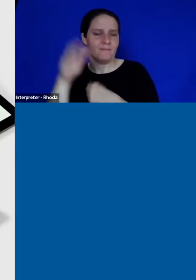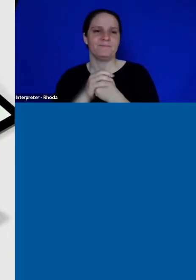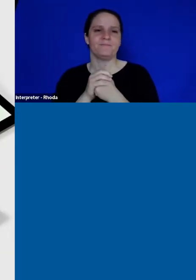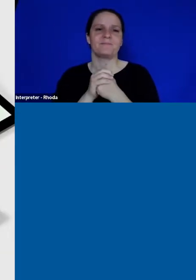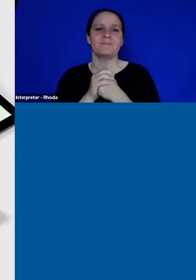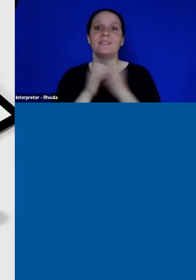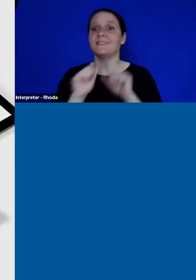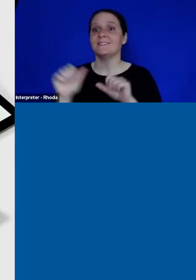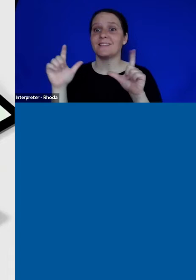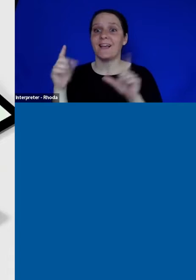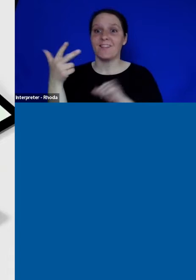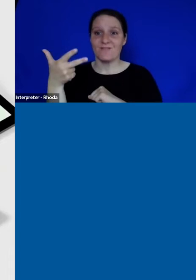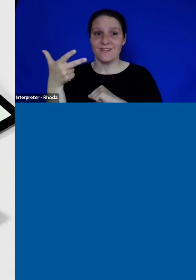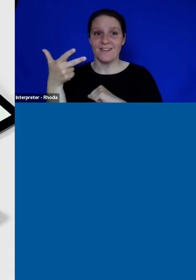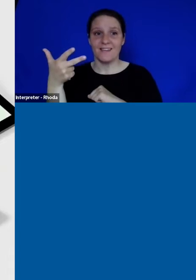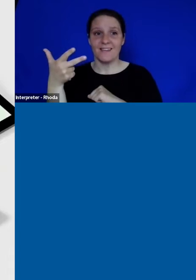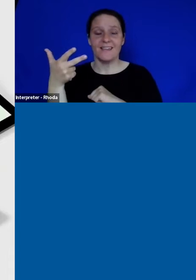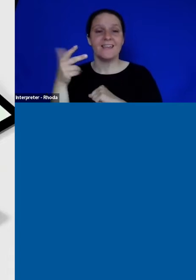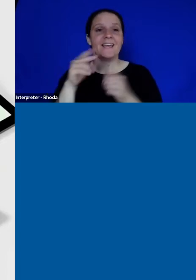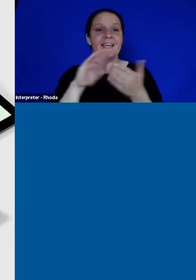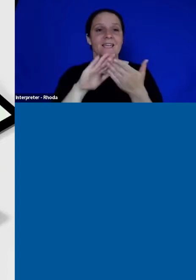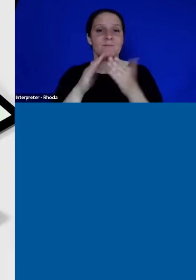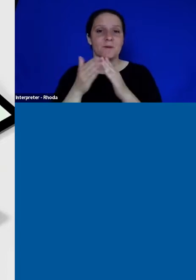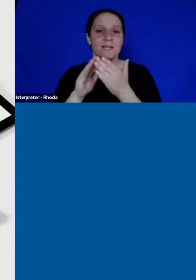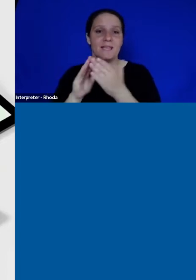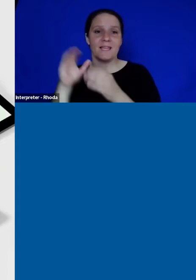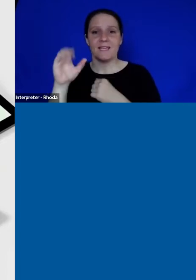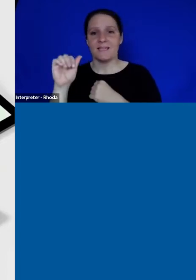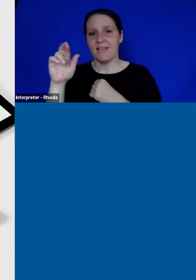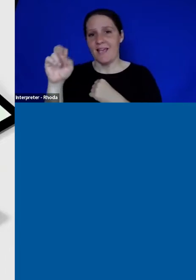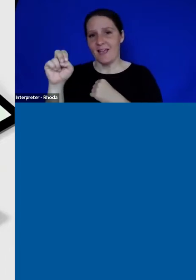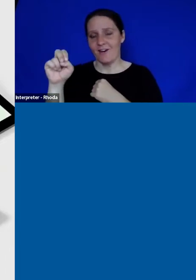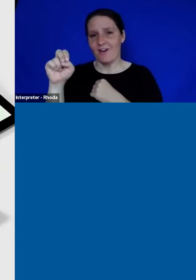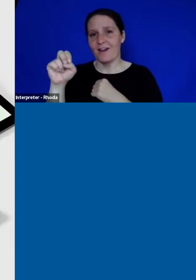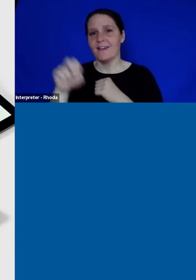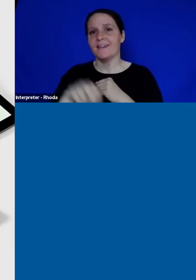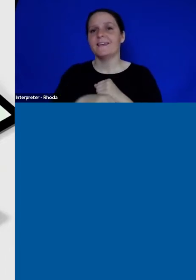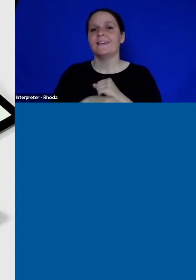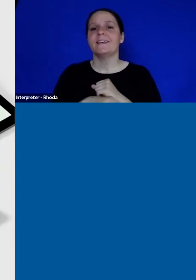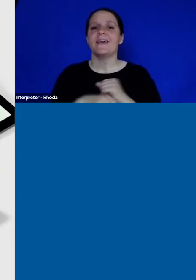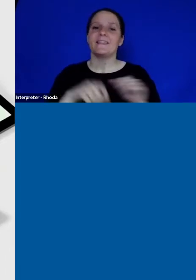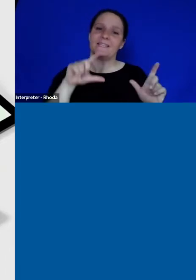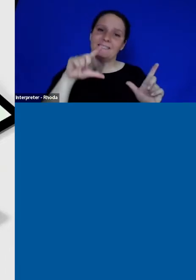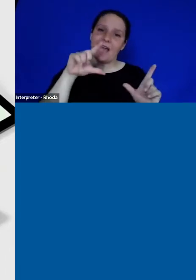Image description. Angled tablet with a queer disabled couple kissing and non-binary person on their phone.